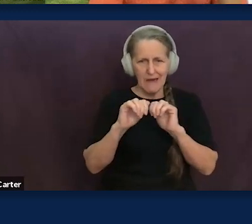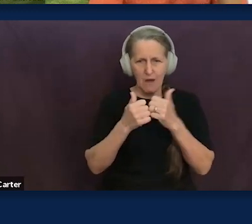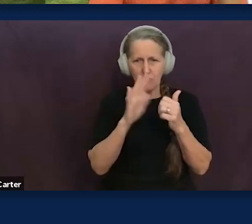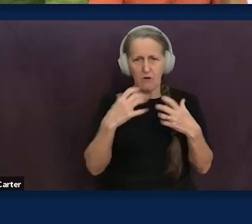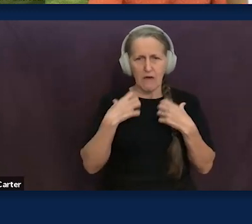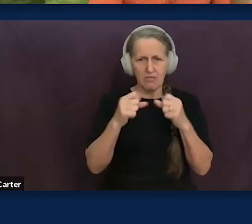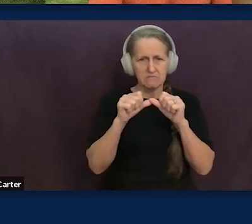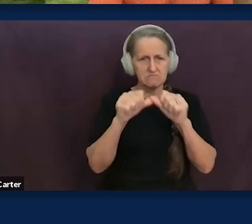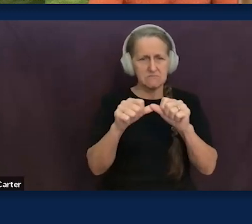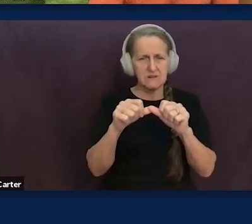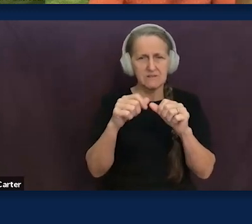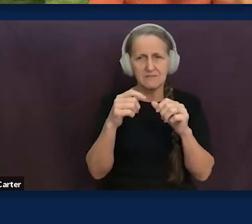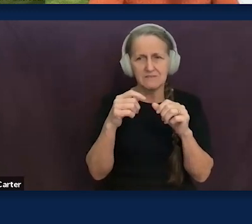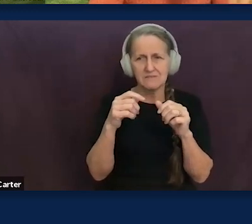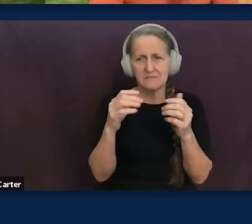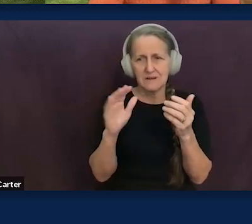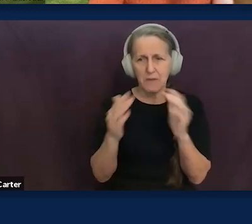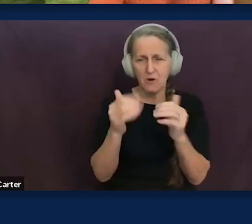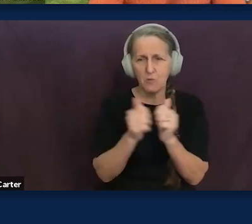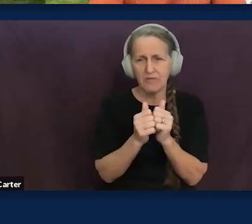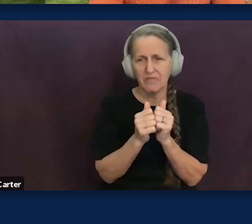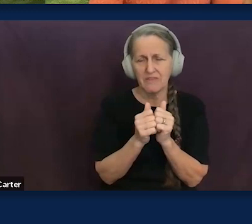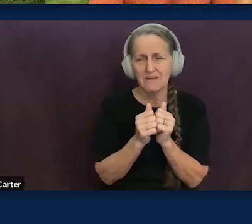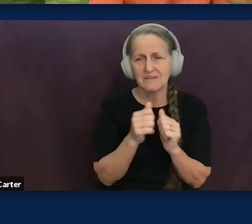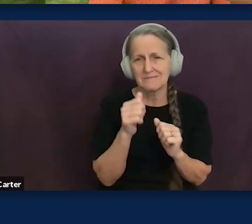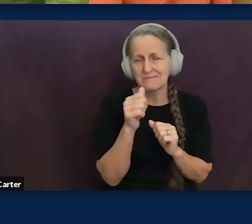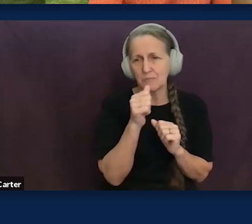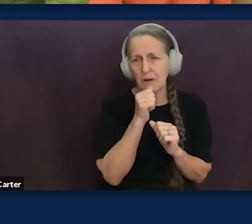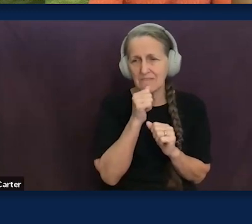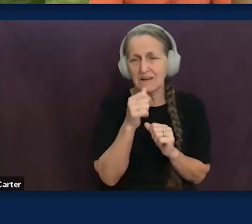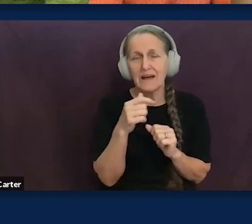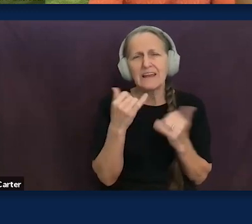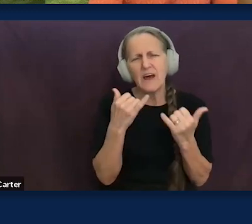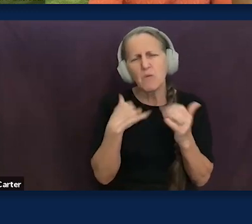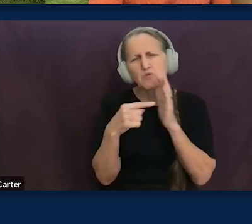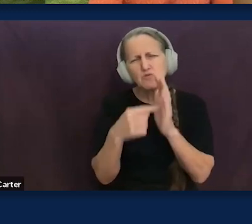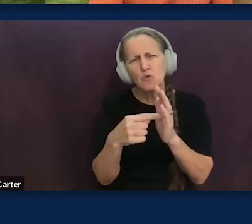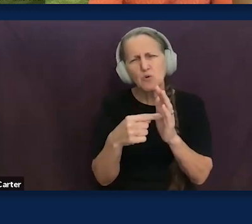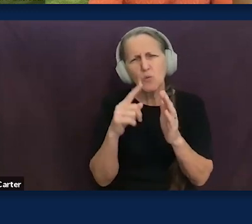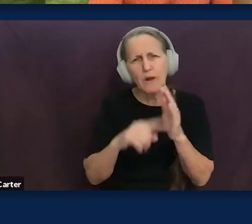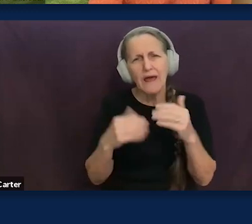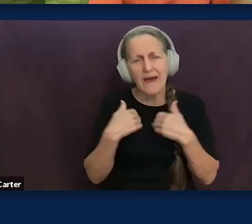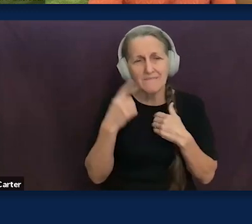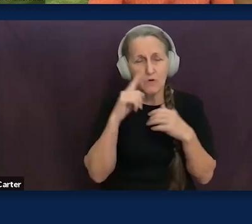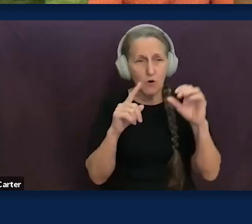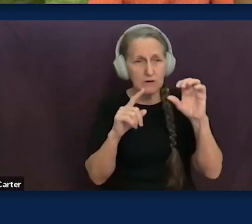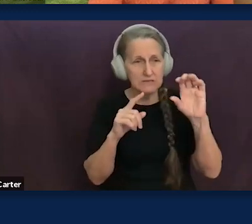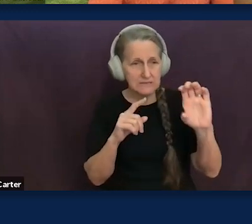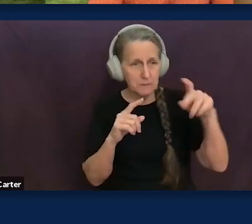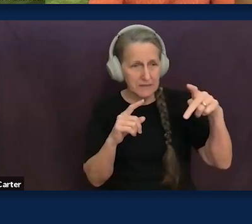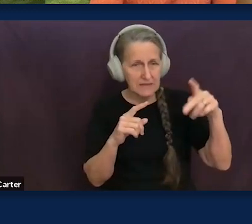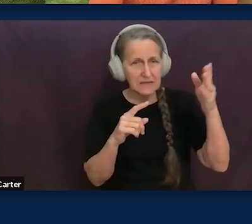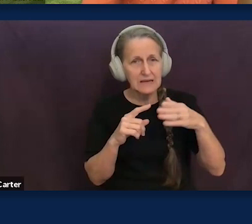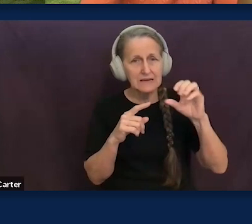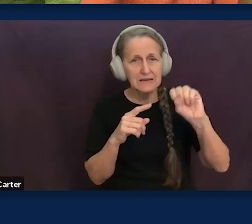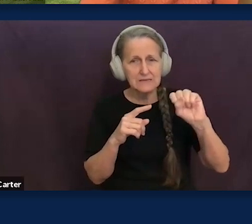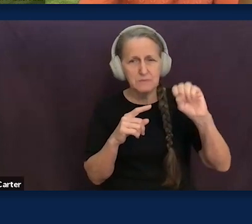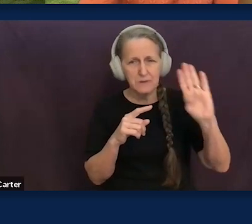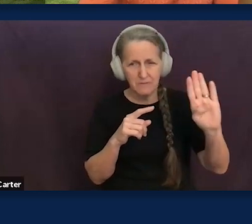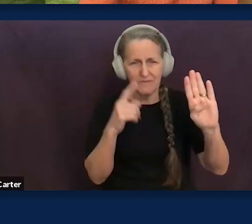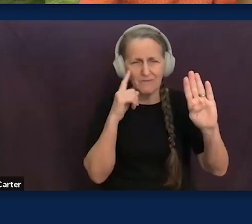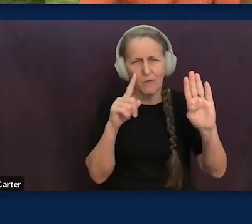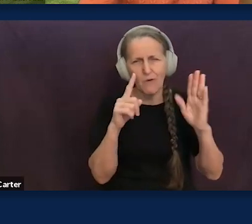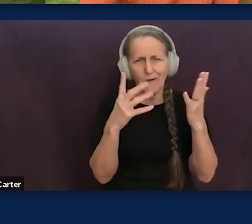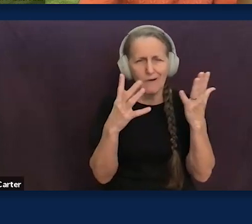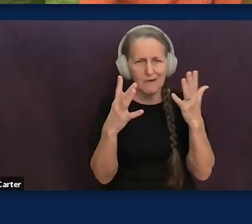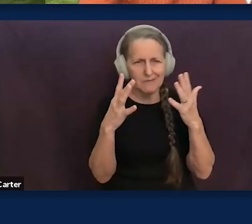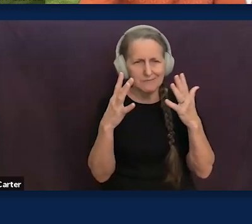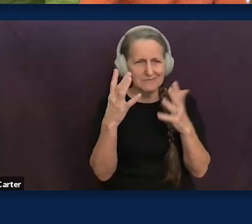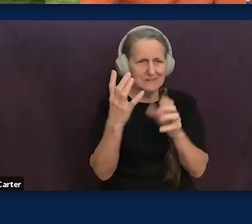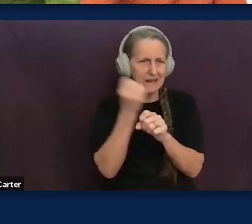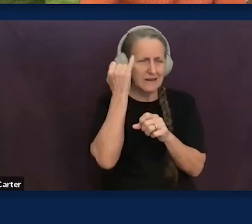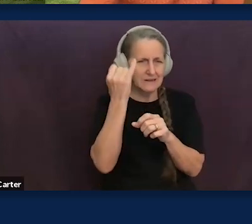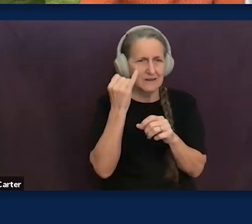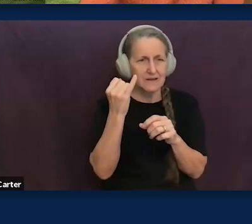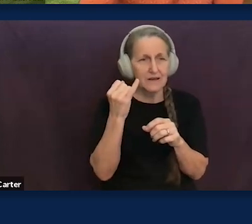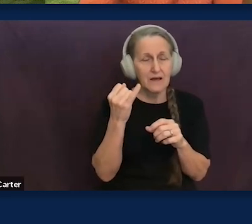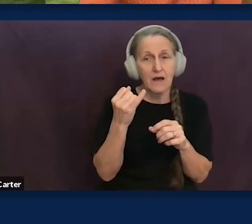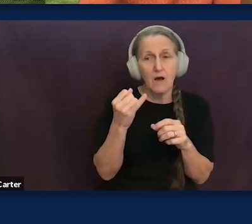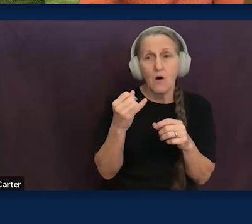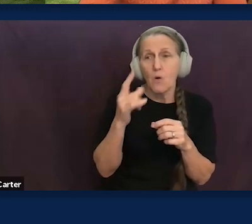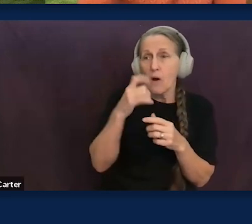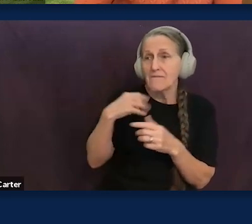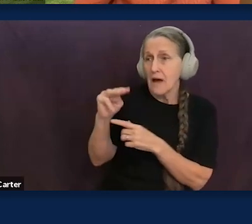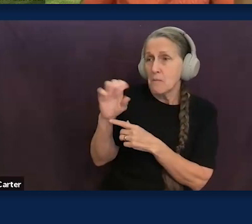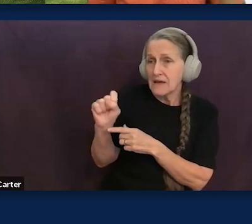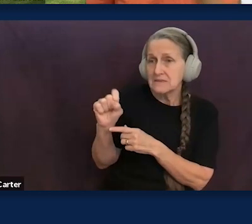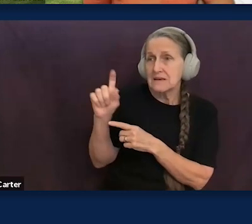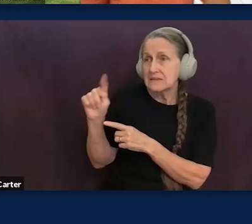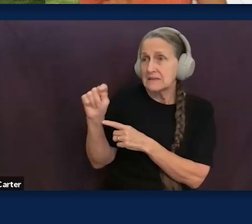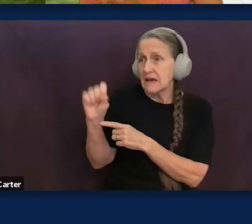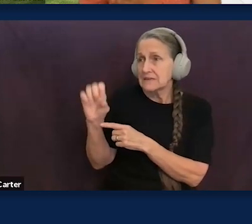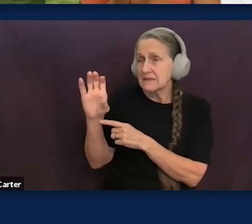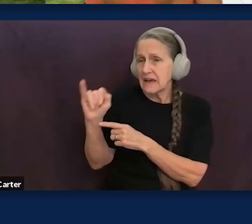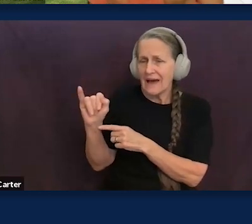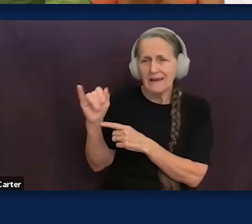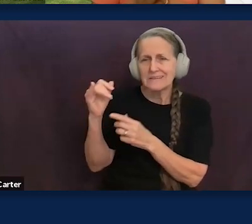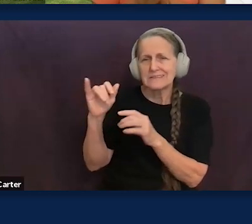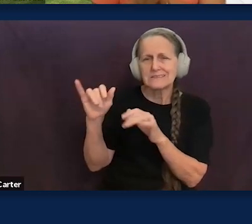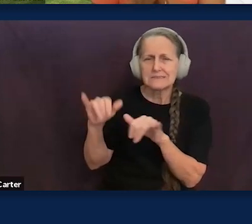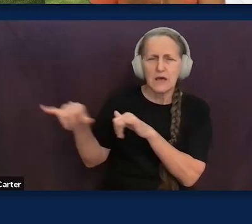And I'm just going to show you what I have for CP and Spina Bifida for characteristics. Because the rest for people with MS and TSCI, their results were the same.